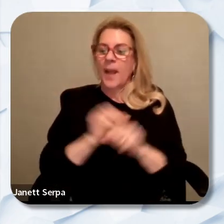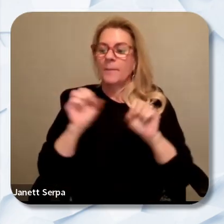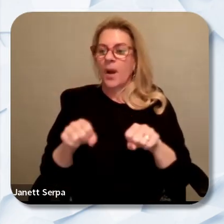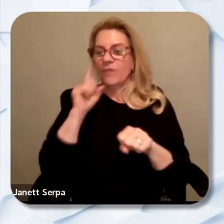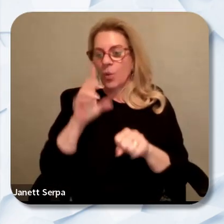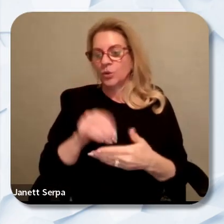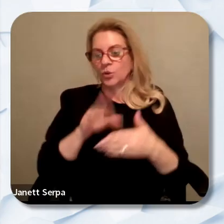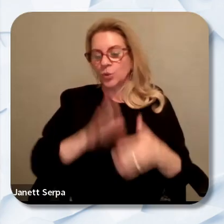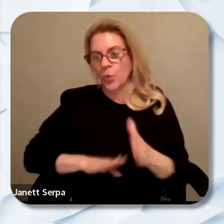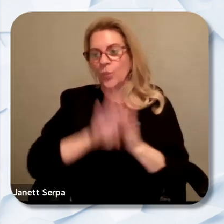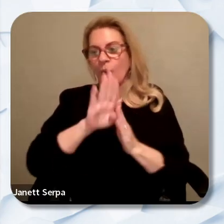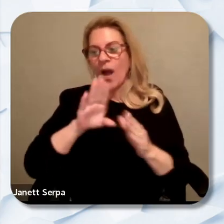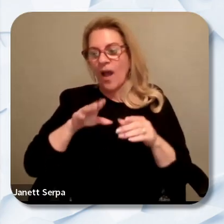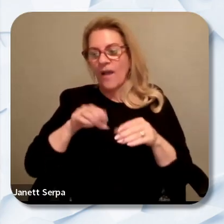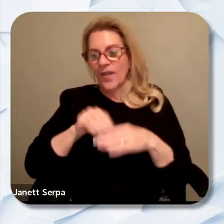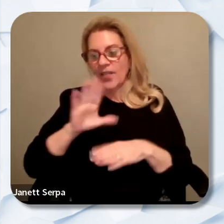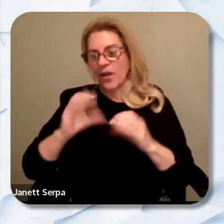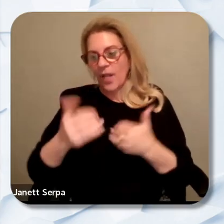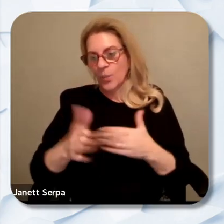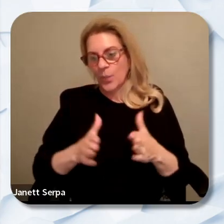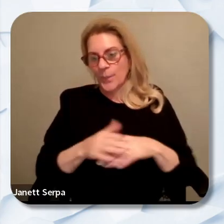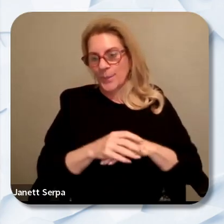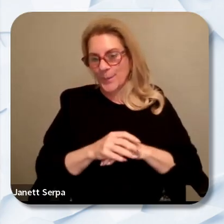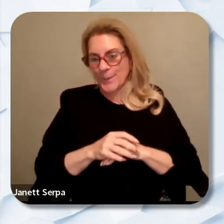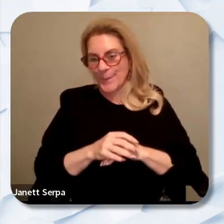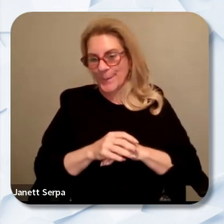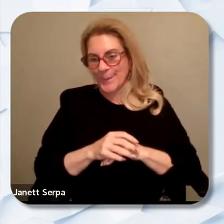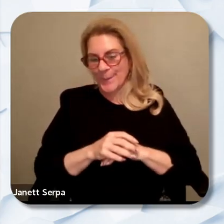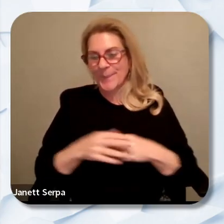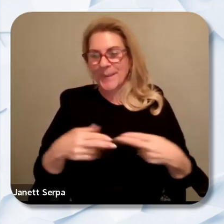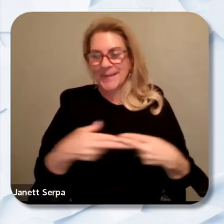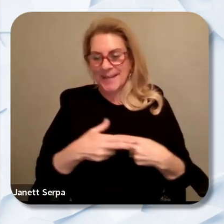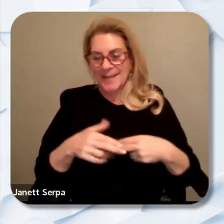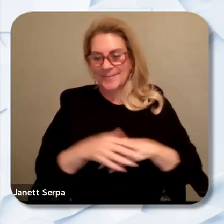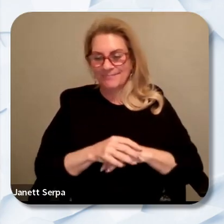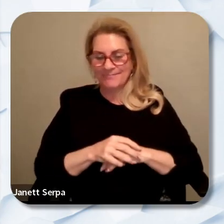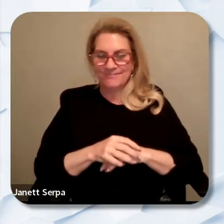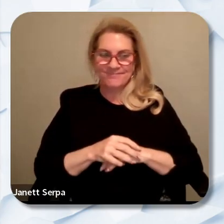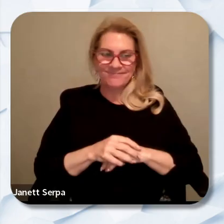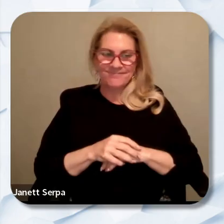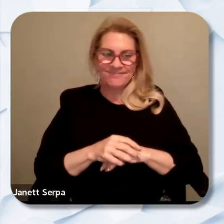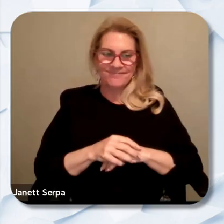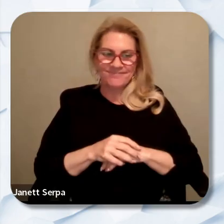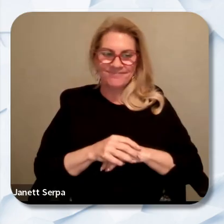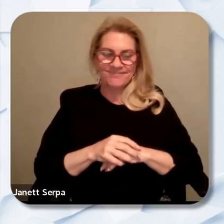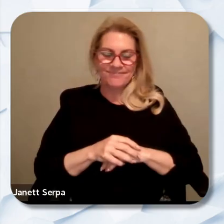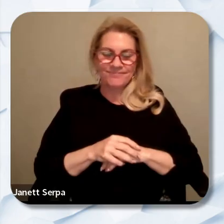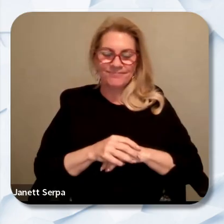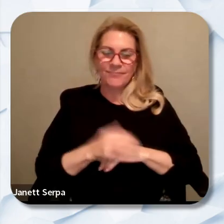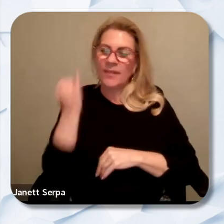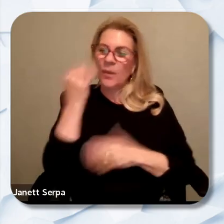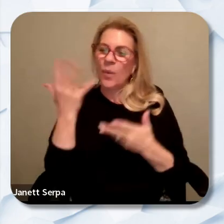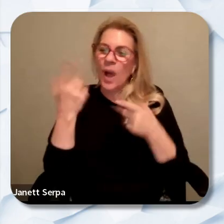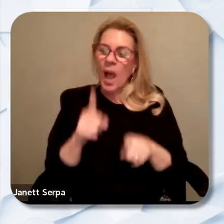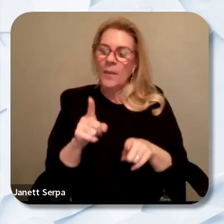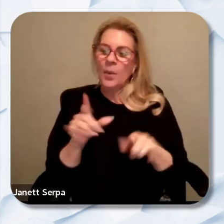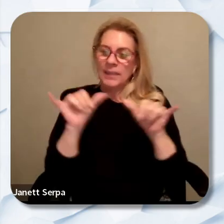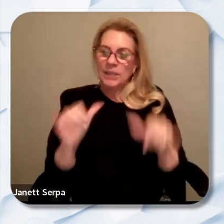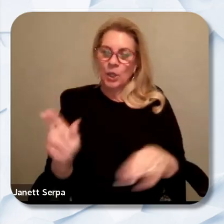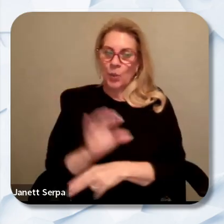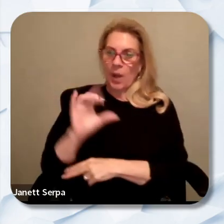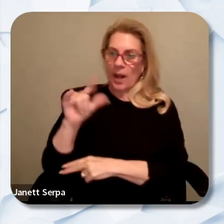to thrive in their classroom. Next slide please. What happens when a system uses CLASS effectively?